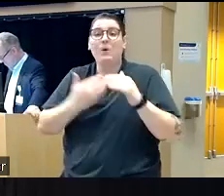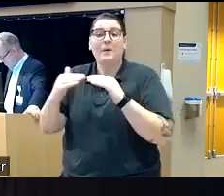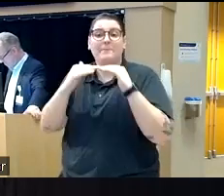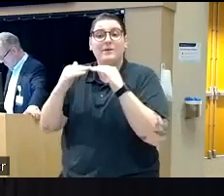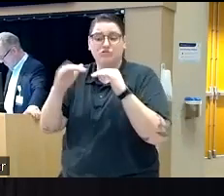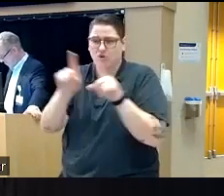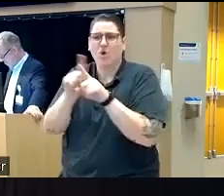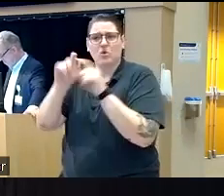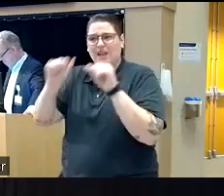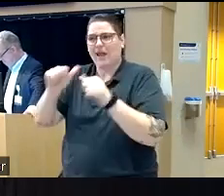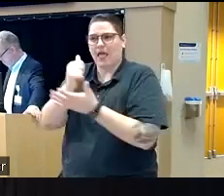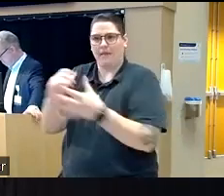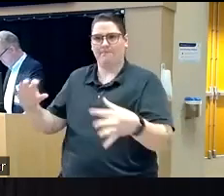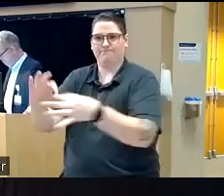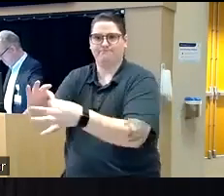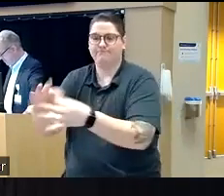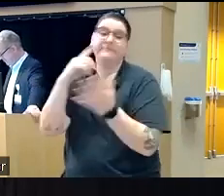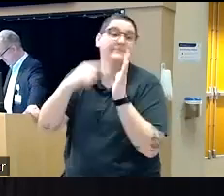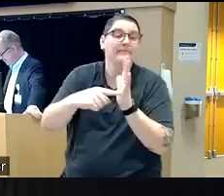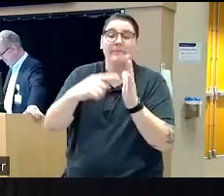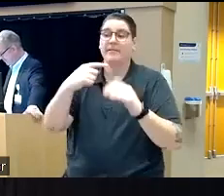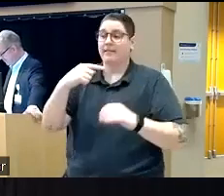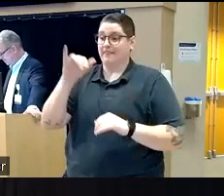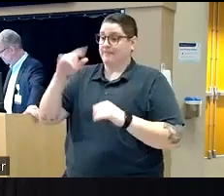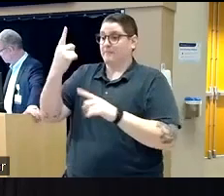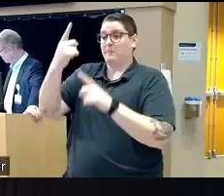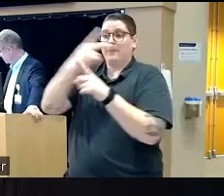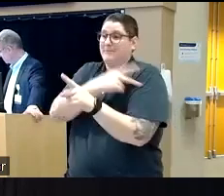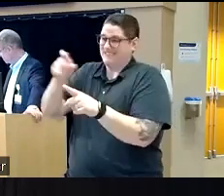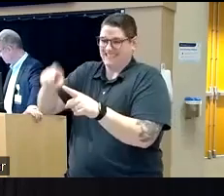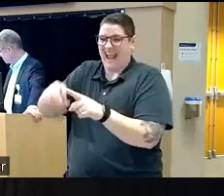particular when we're trying to get someone engaged at a higher level of care our peers